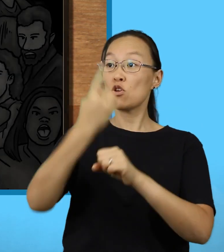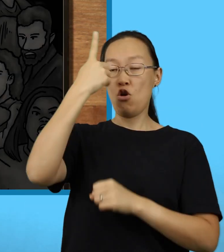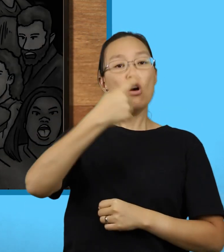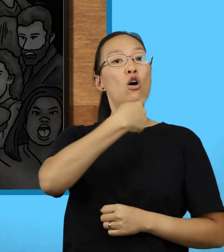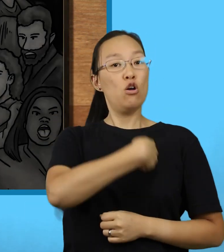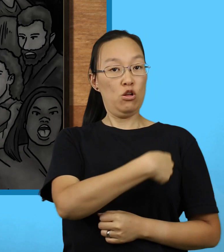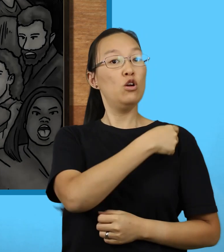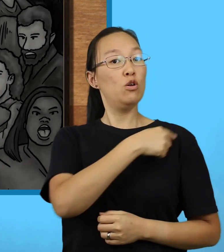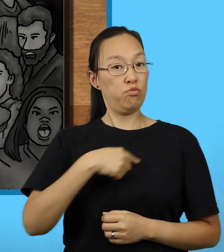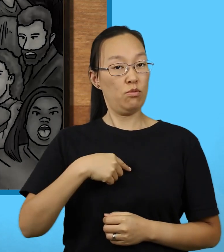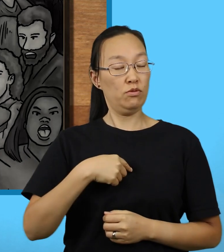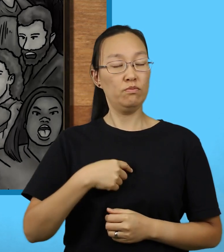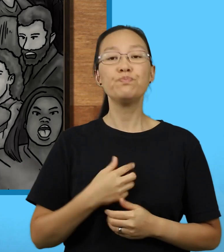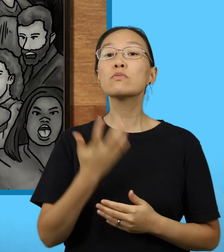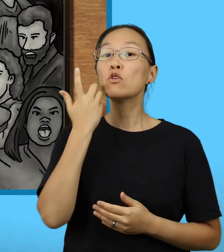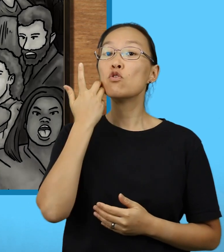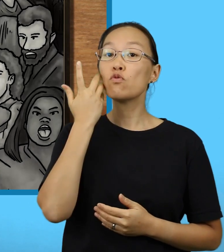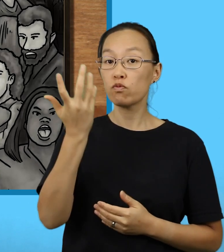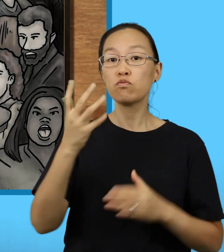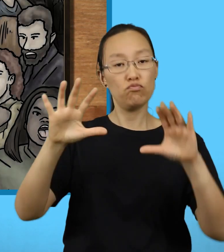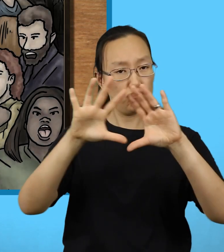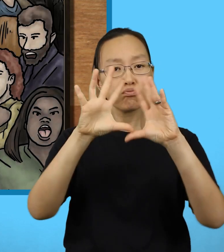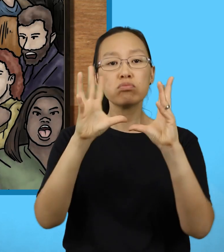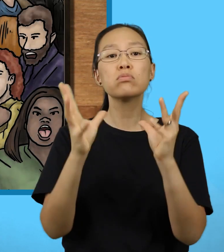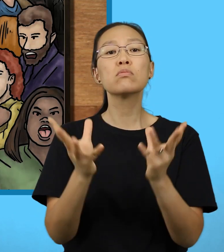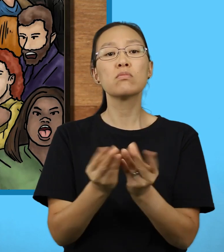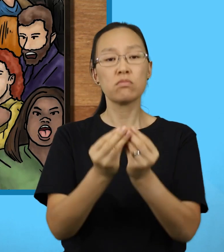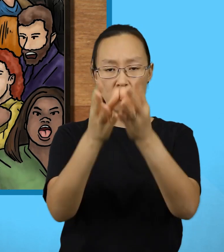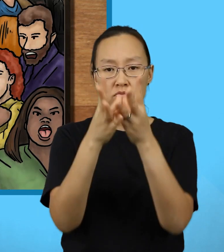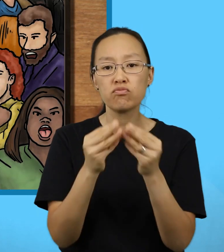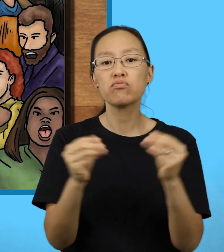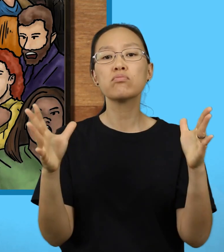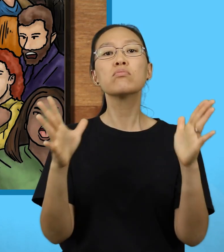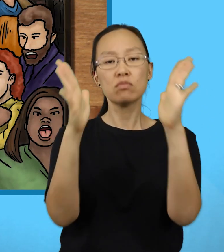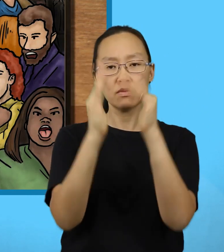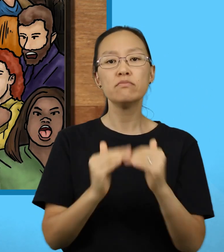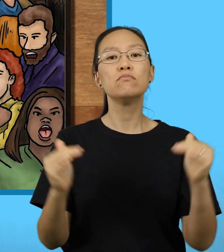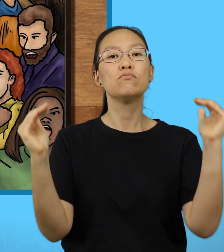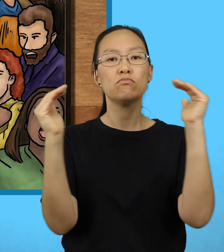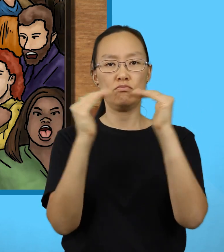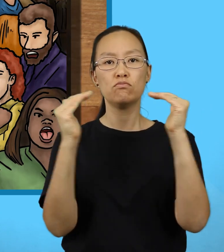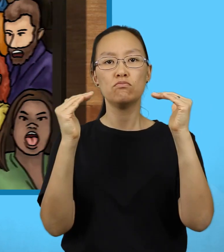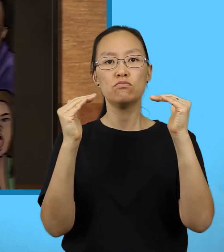"I promise, I swear one day I'll fix everything and make it all fair."